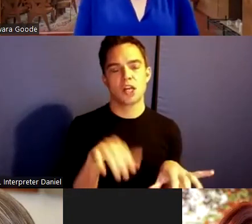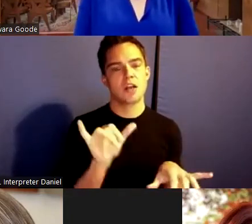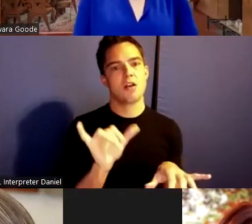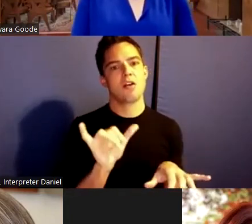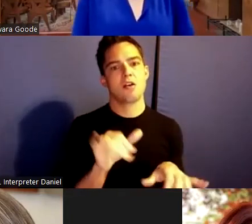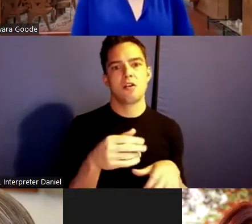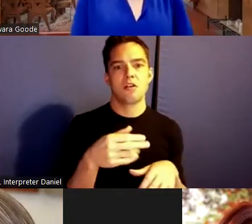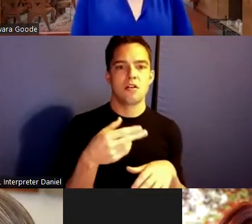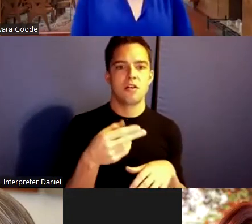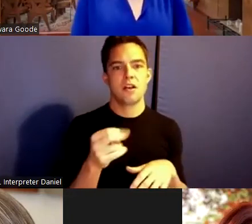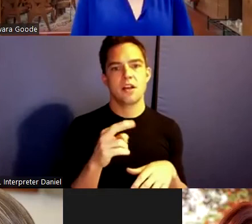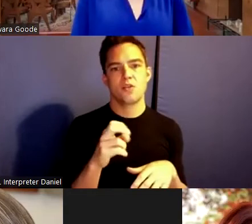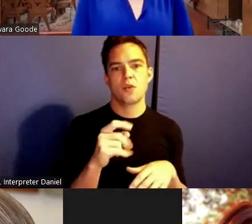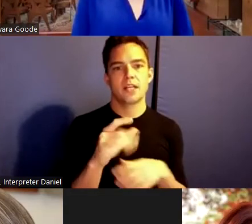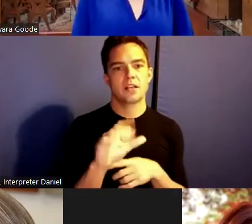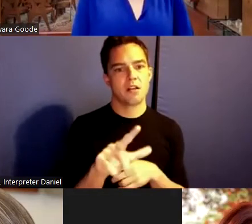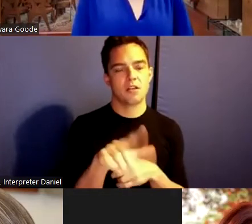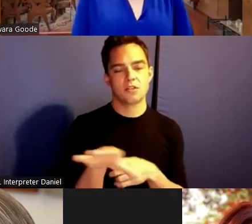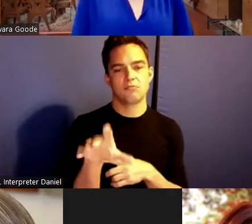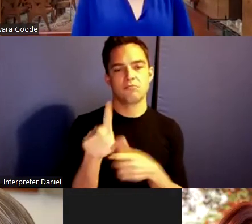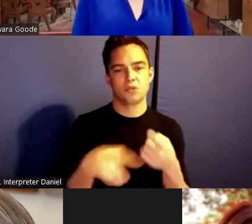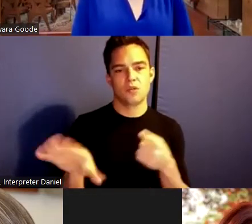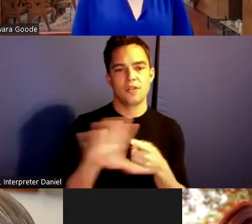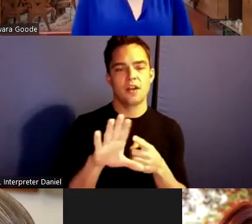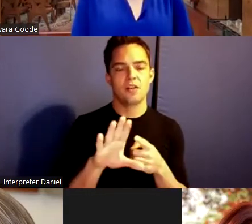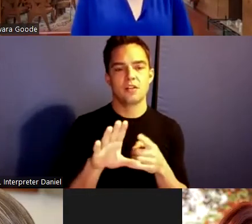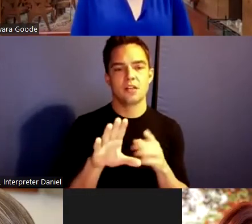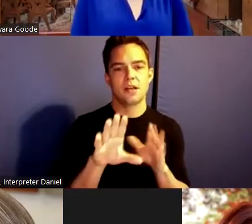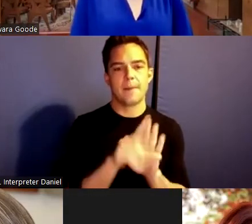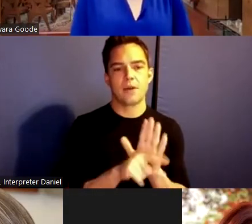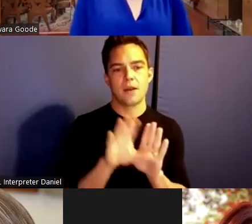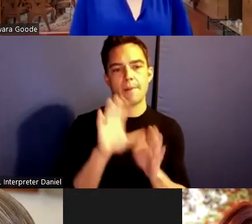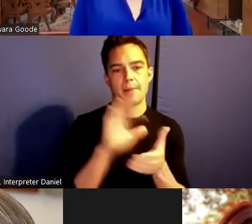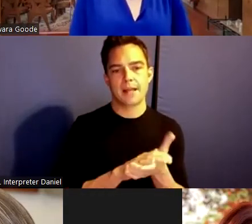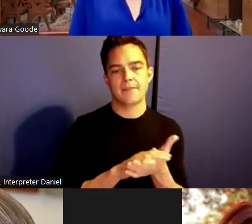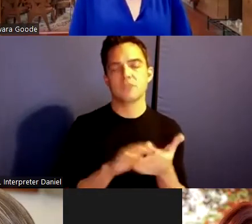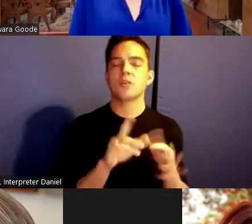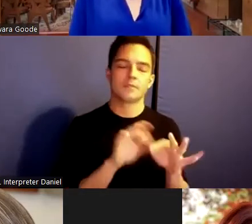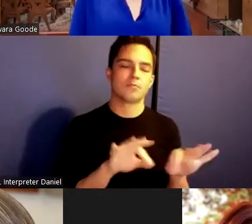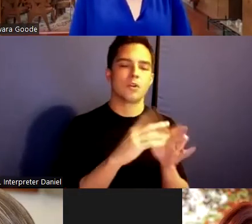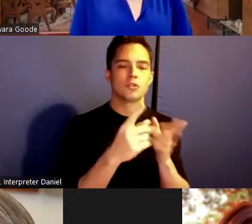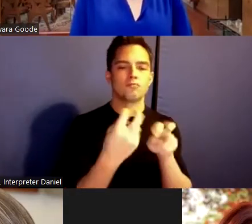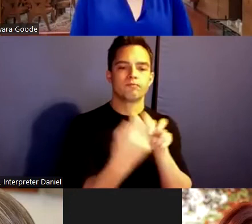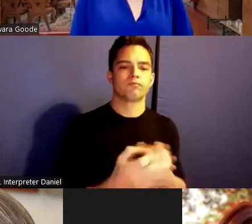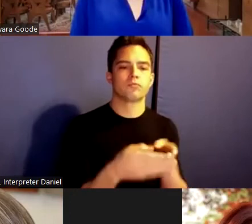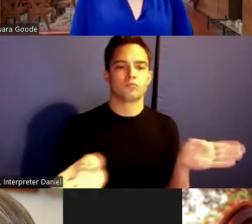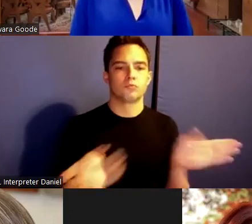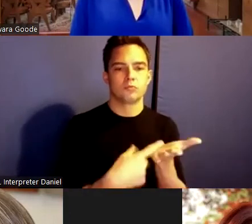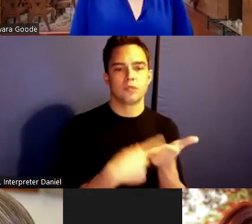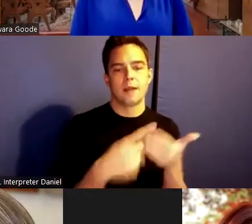their background or, or belief so it's so important to have some conversations about an agency's policies and their